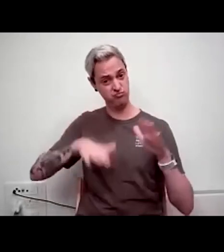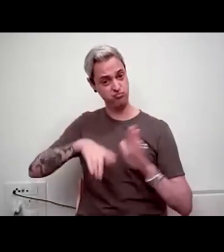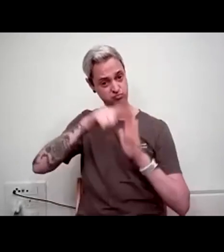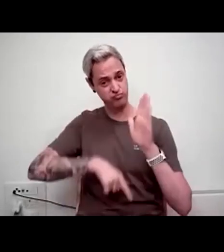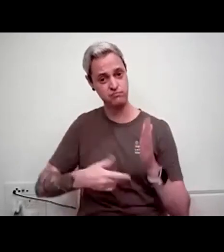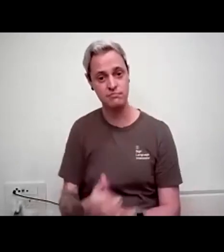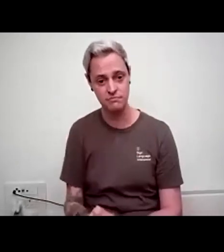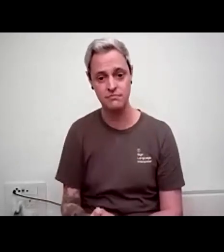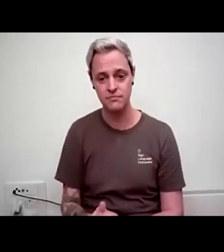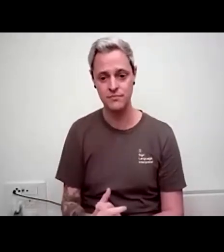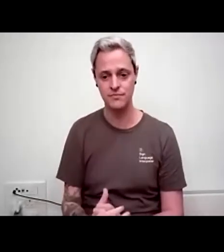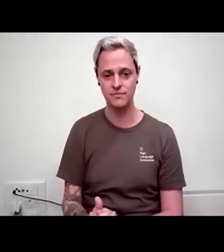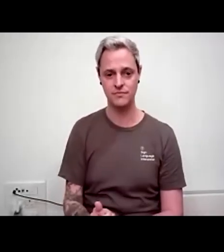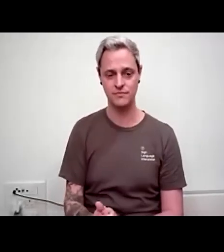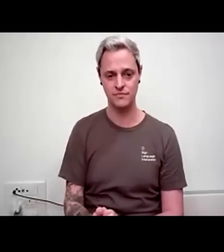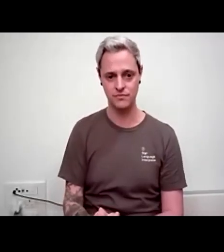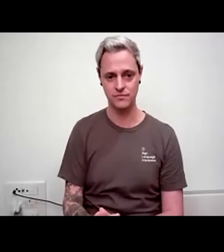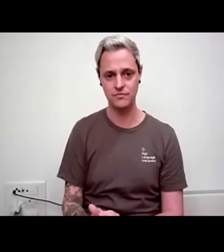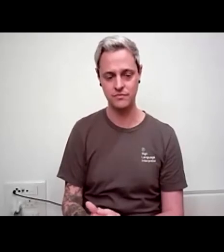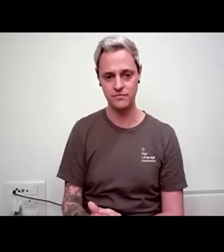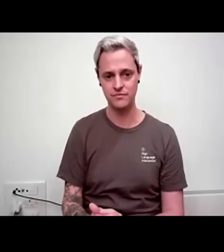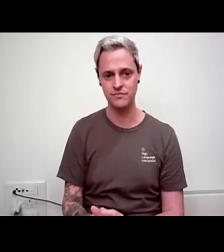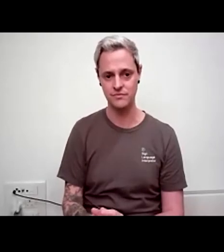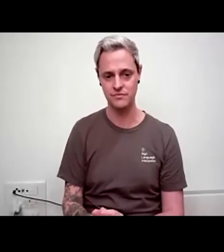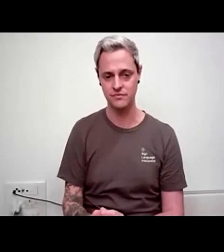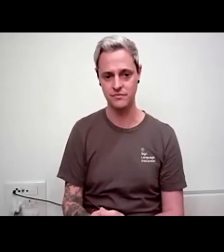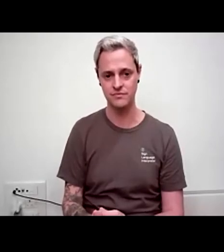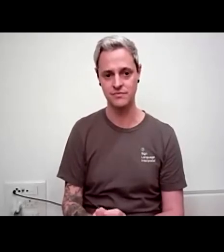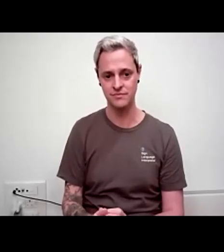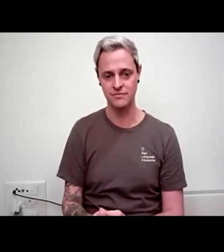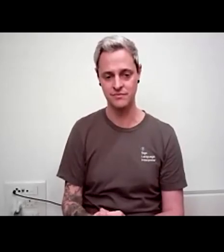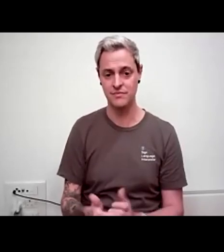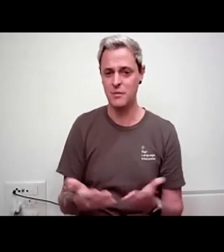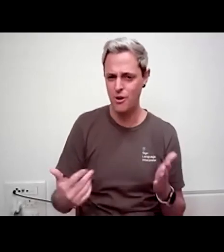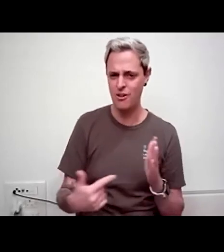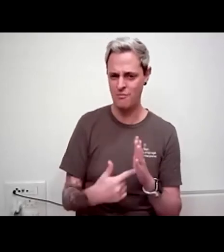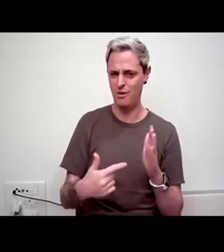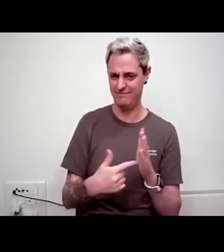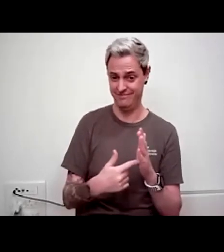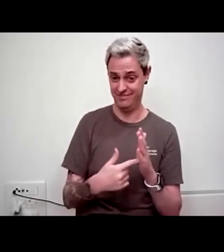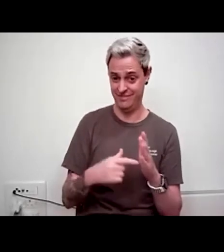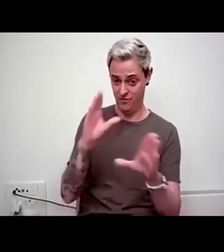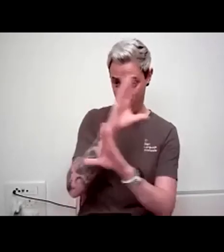The baseline point that I’d like to get across in this paper is what difference that might make.